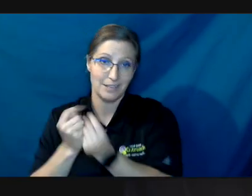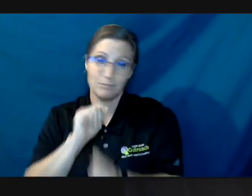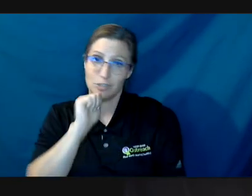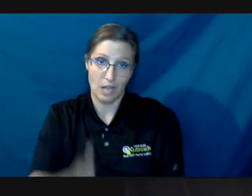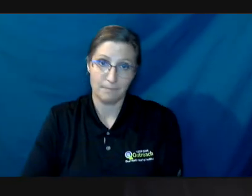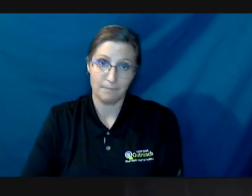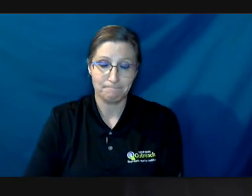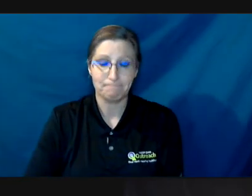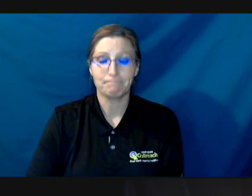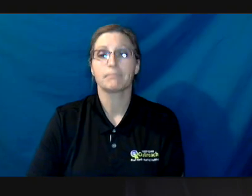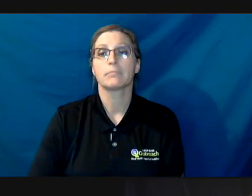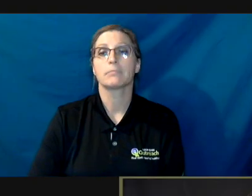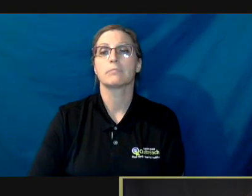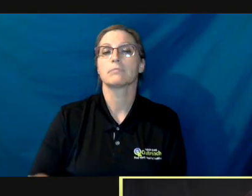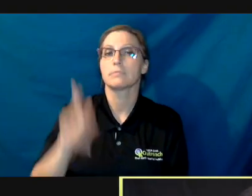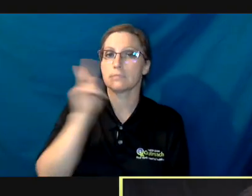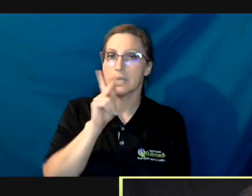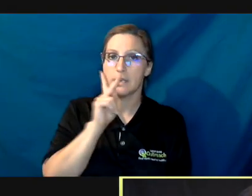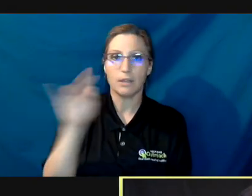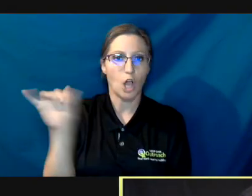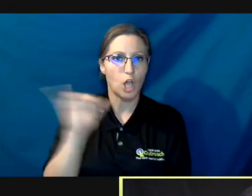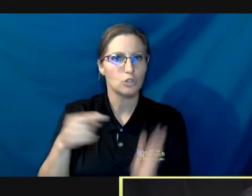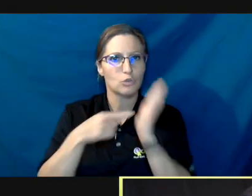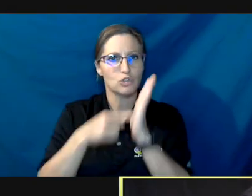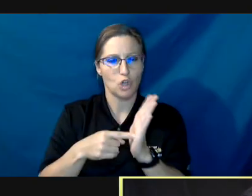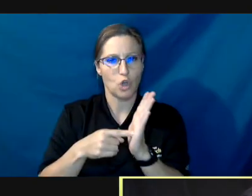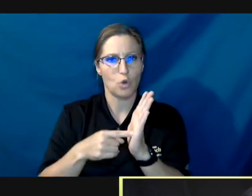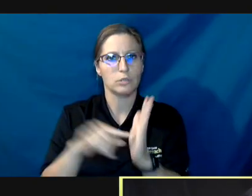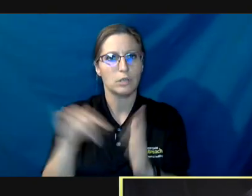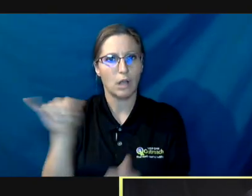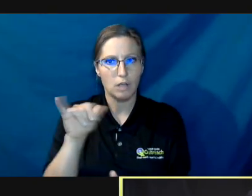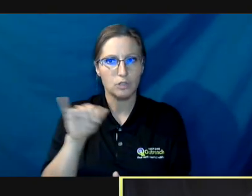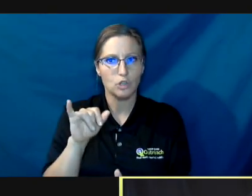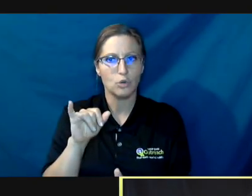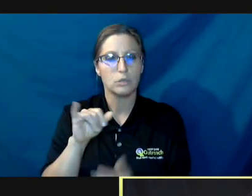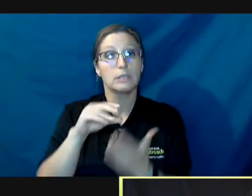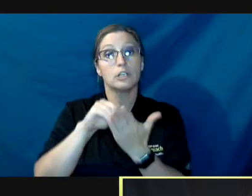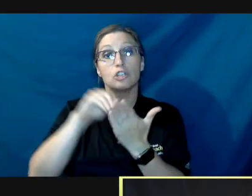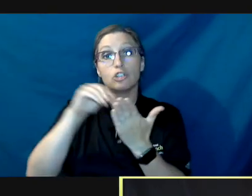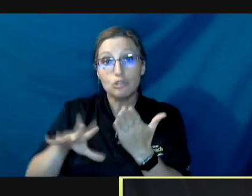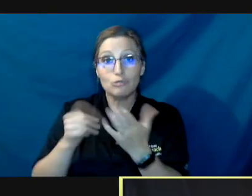(Keith) And it can, it reflects to the focus on student